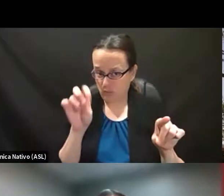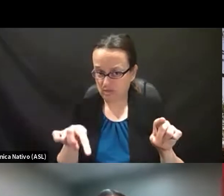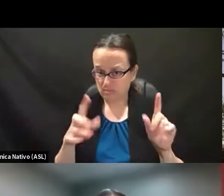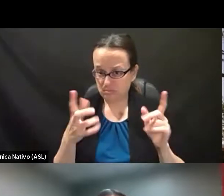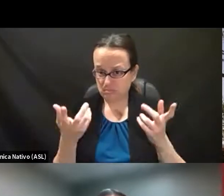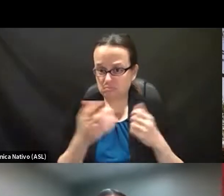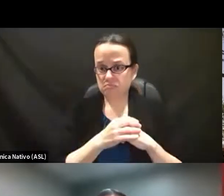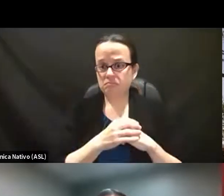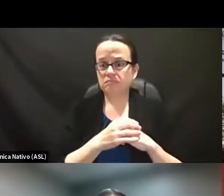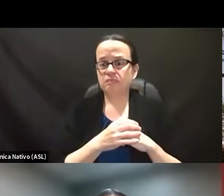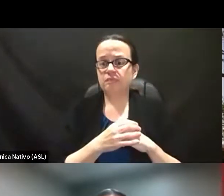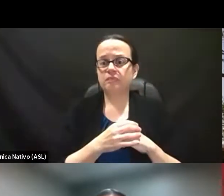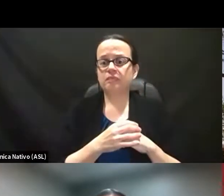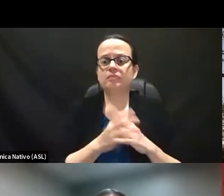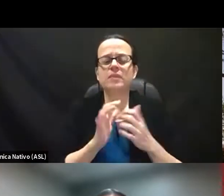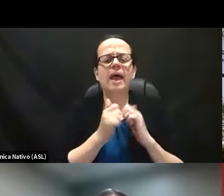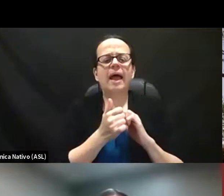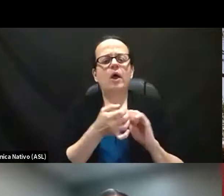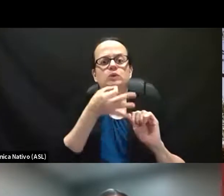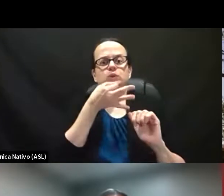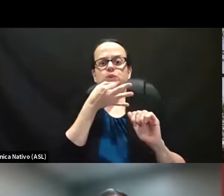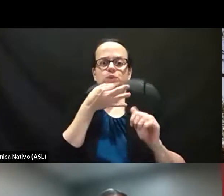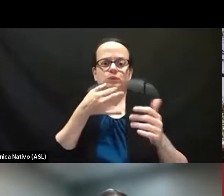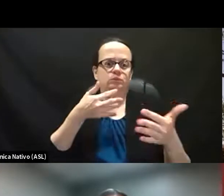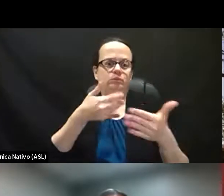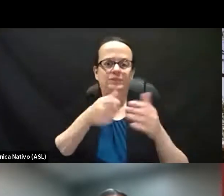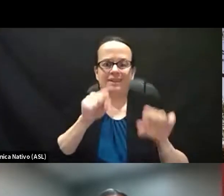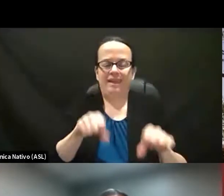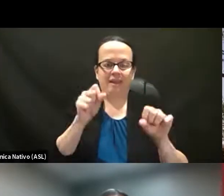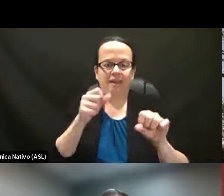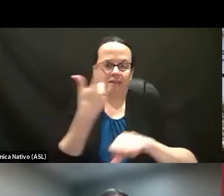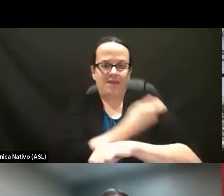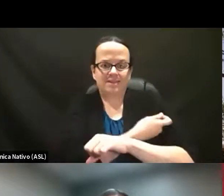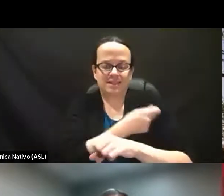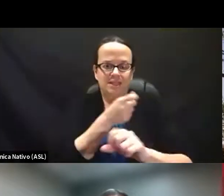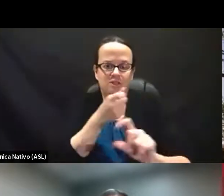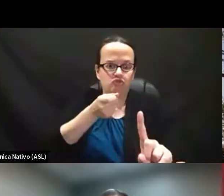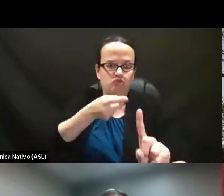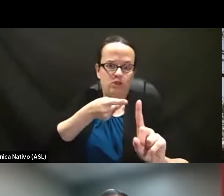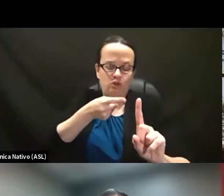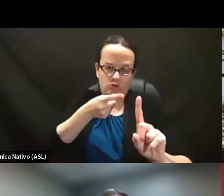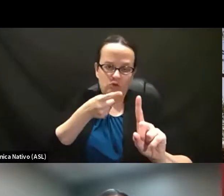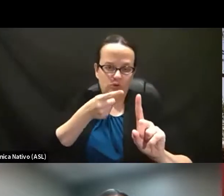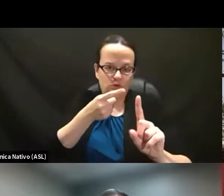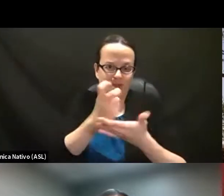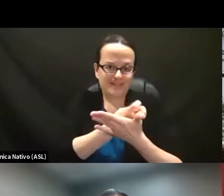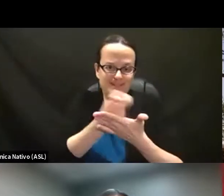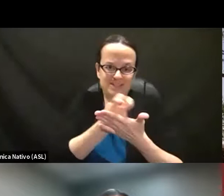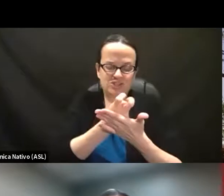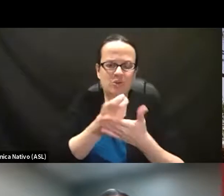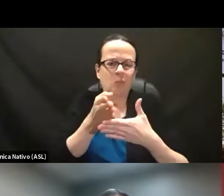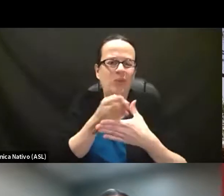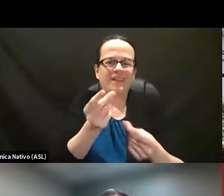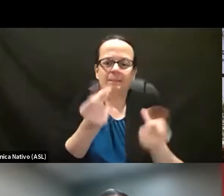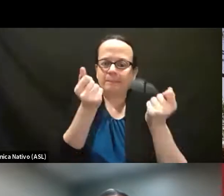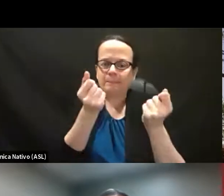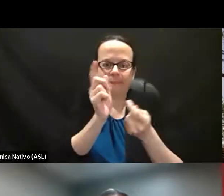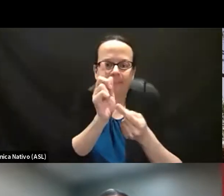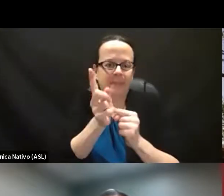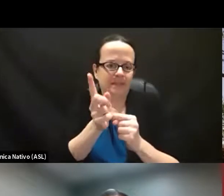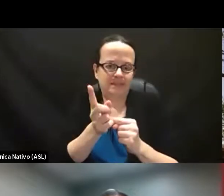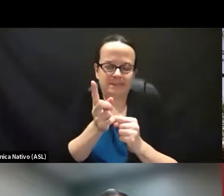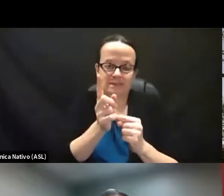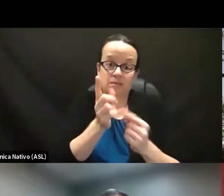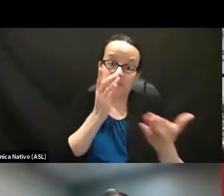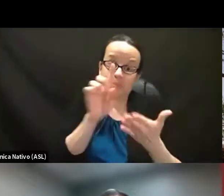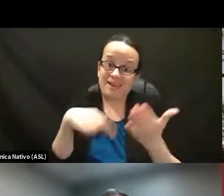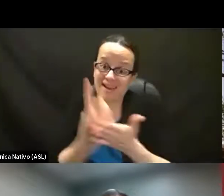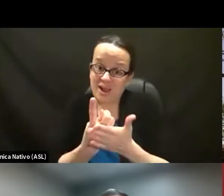Janice Hoffman (Pharm.D): There is a question about how soon can the vaccine trigger a seizure the vaccine can trigger trigger a seizure within minutes to hours to days.